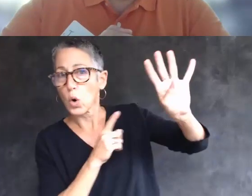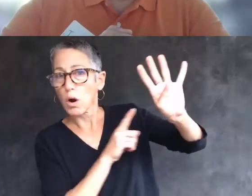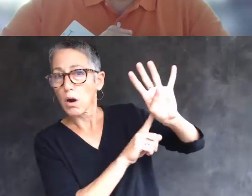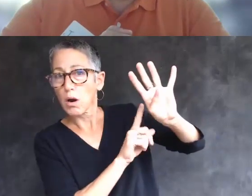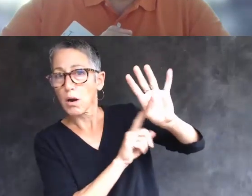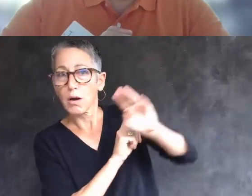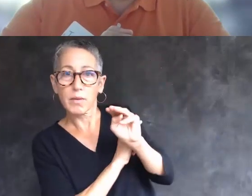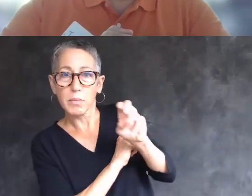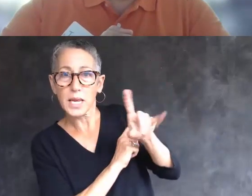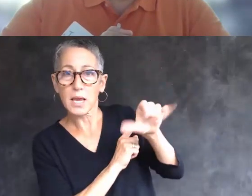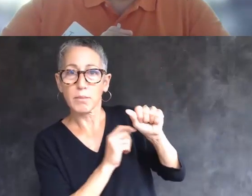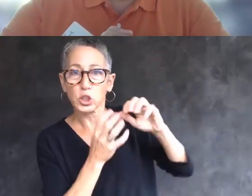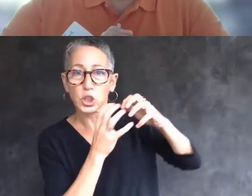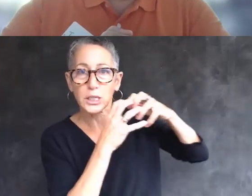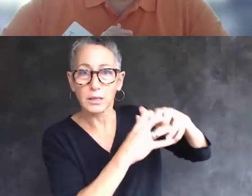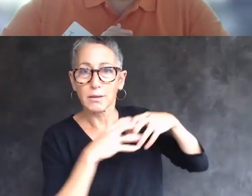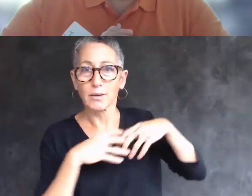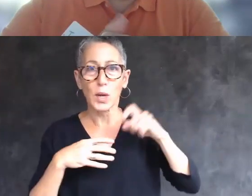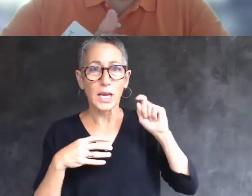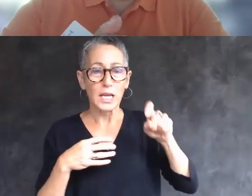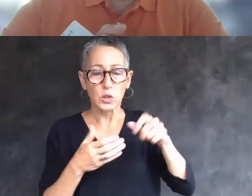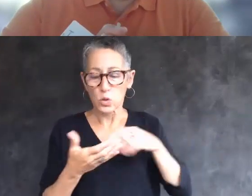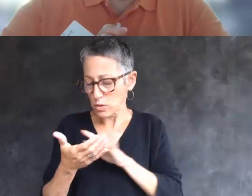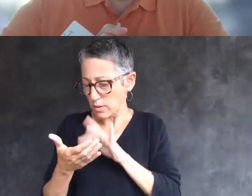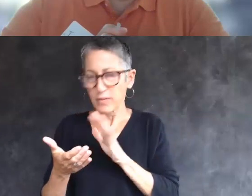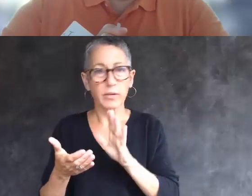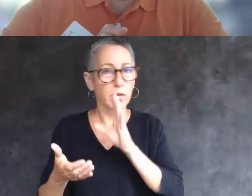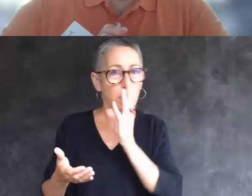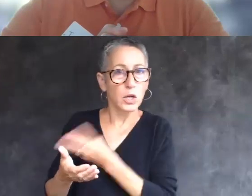has put out, regardless of the images of, you know, what it means to be African,